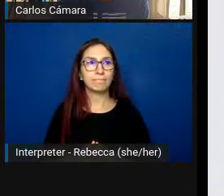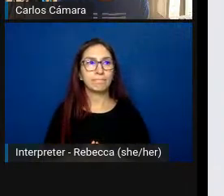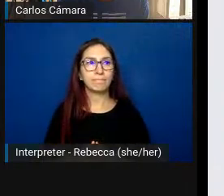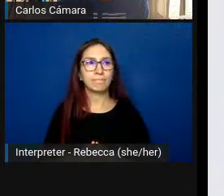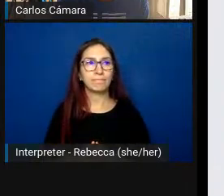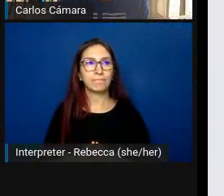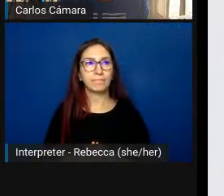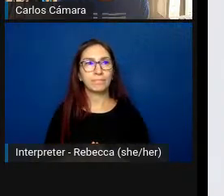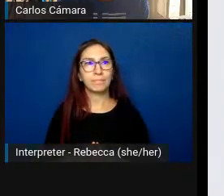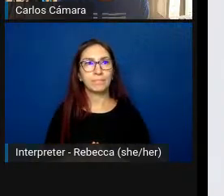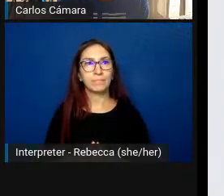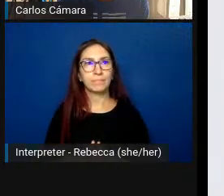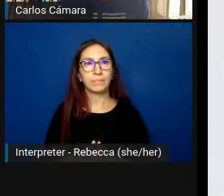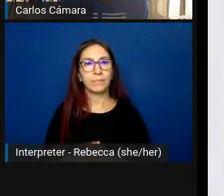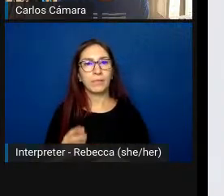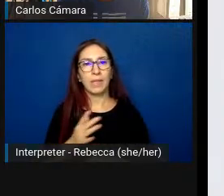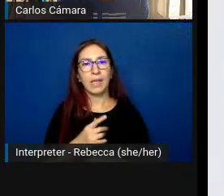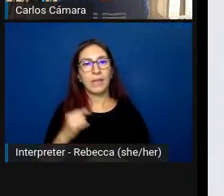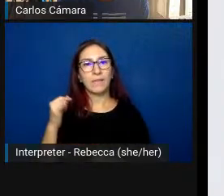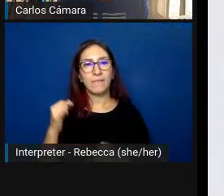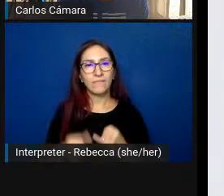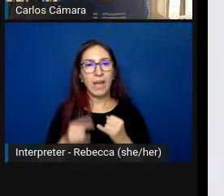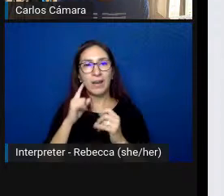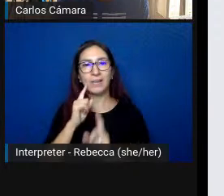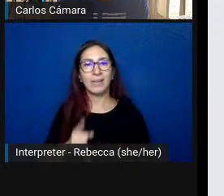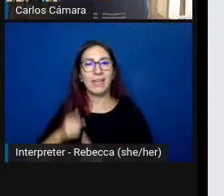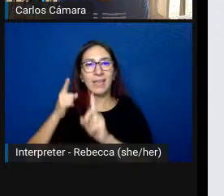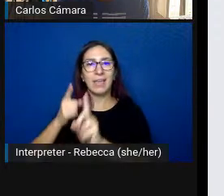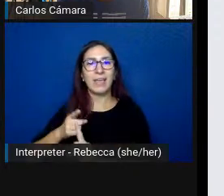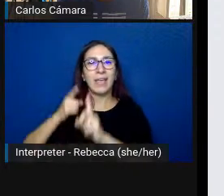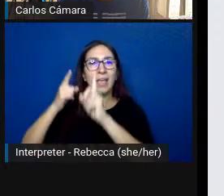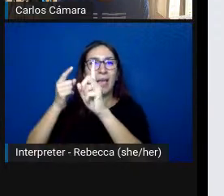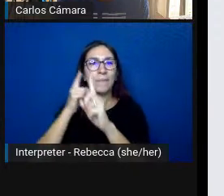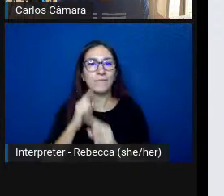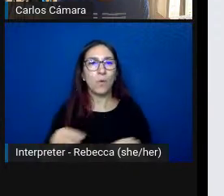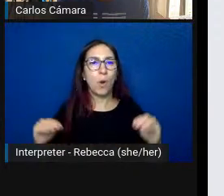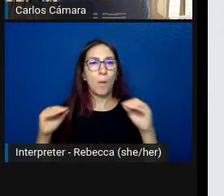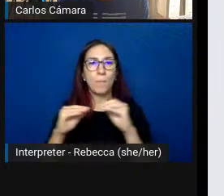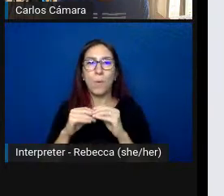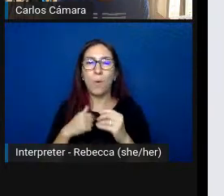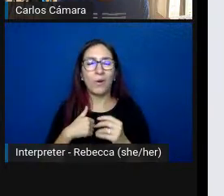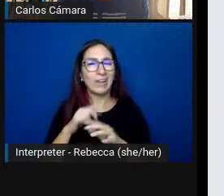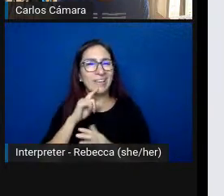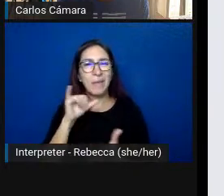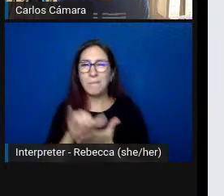out hope for me to do if I was in this community. And finally, there is not a place where you